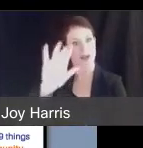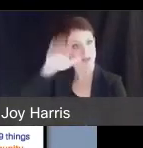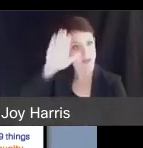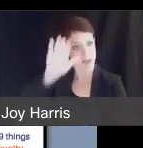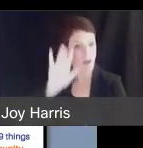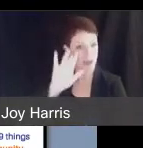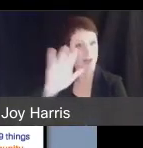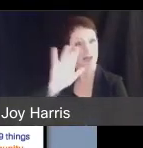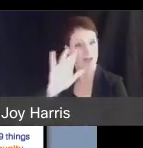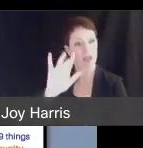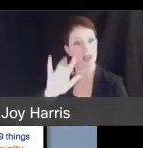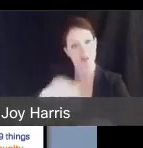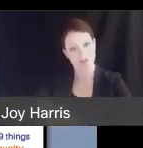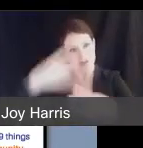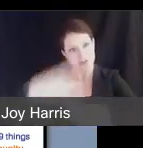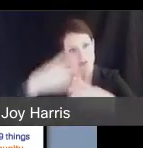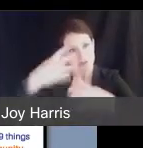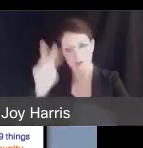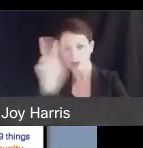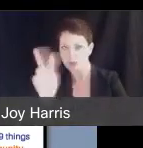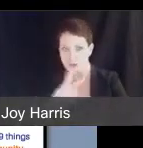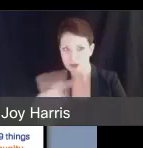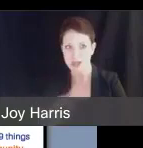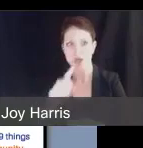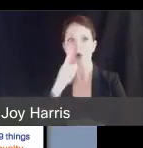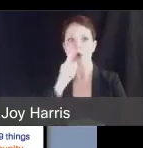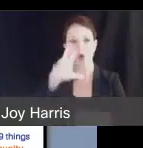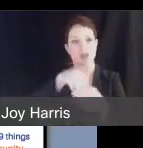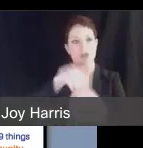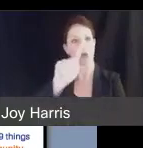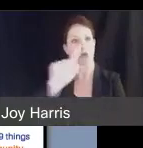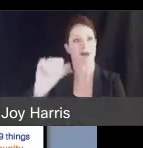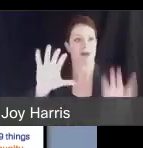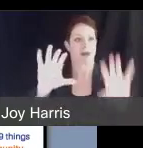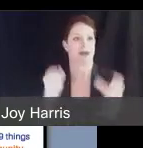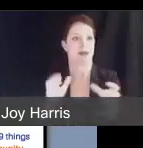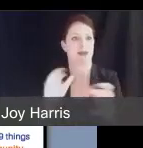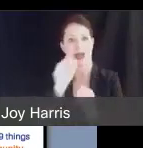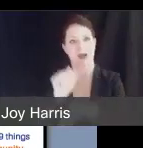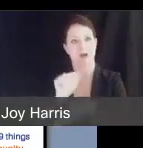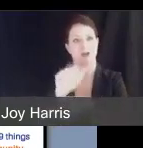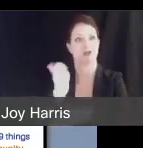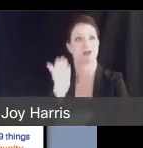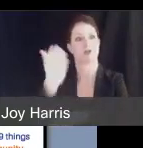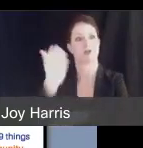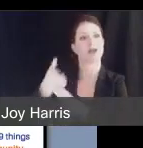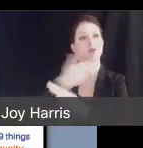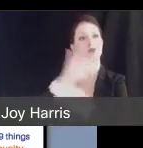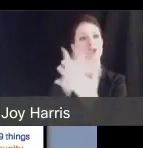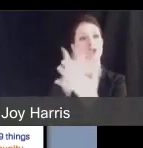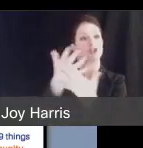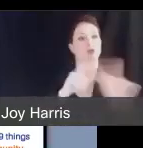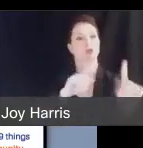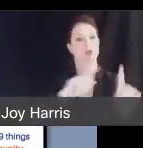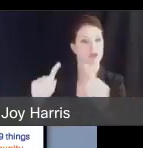for information about the 1A category and how to submit a pre-screener survey to make a vaccine